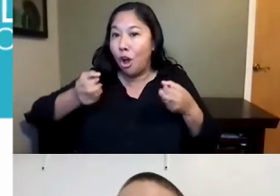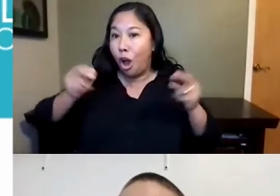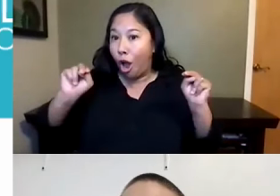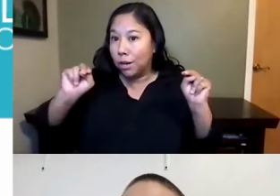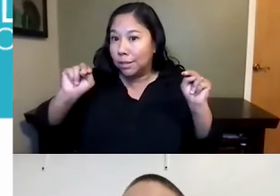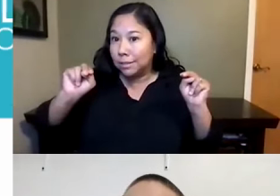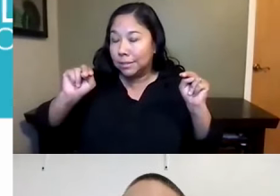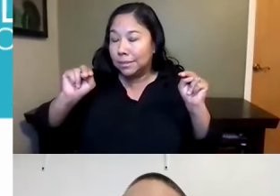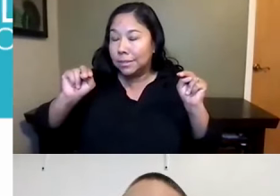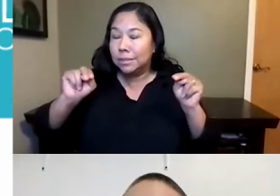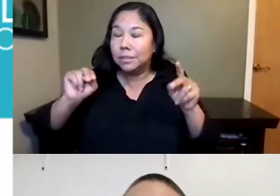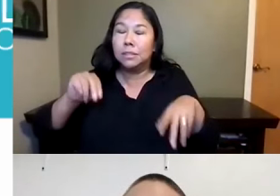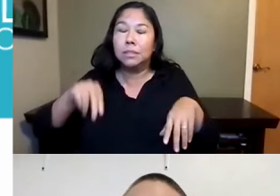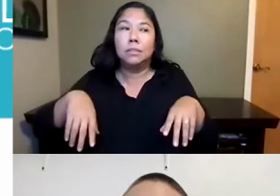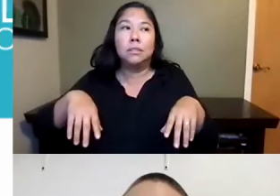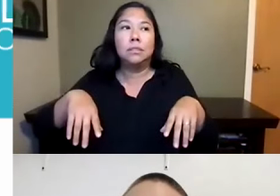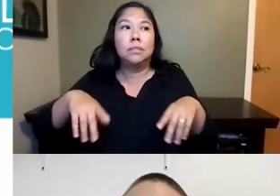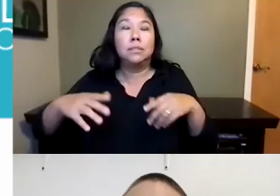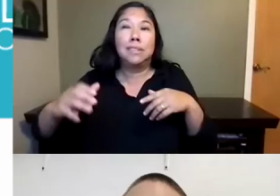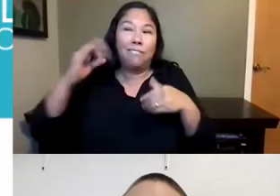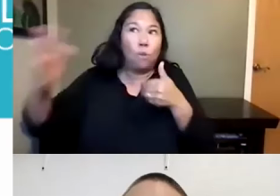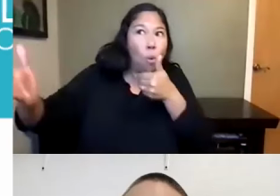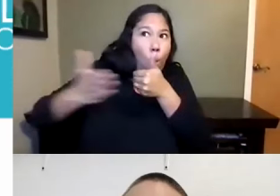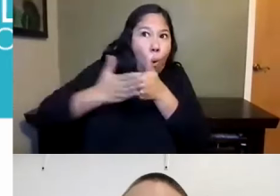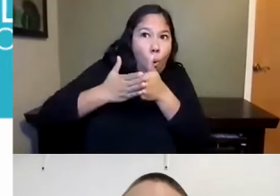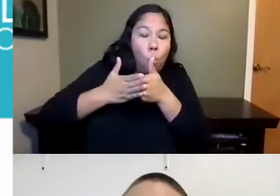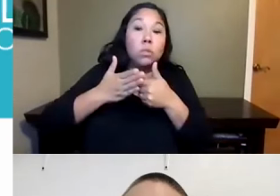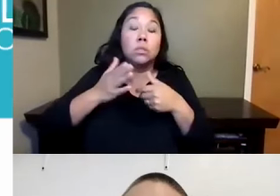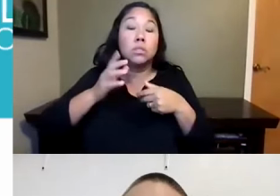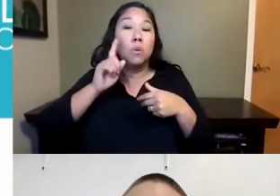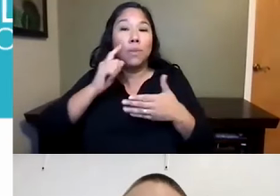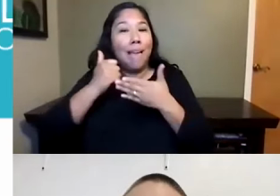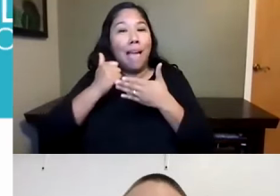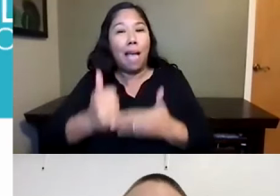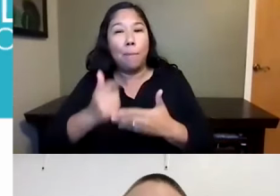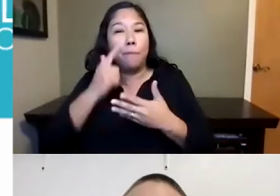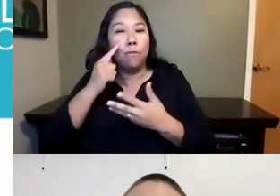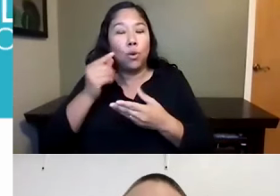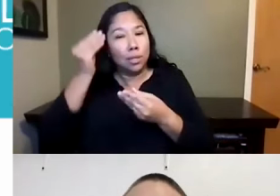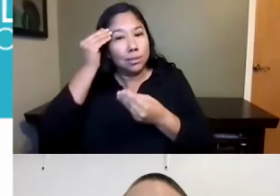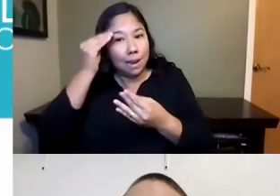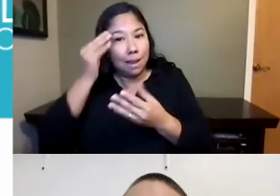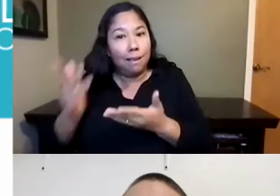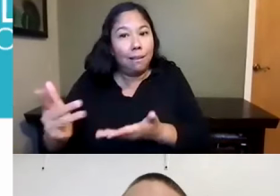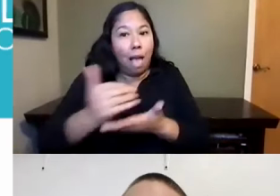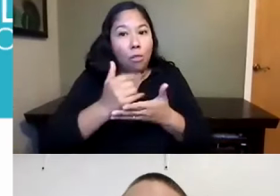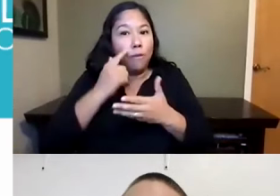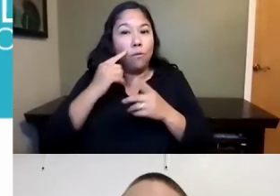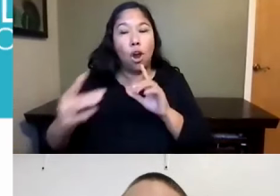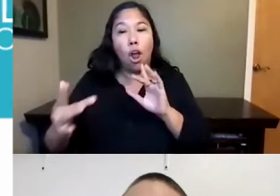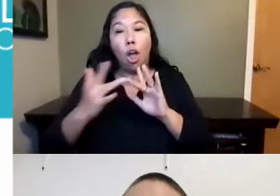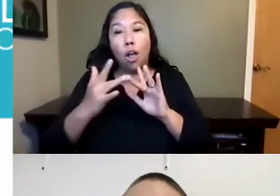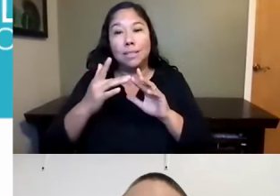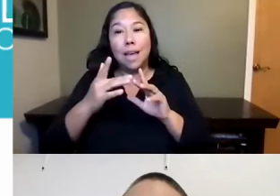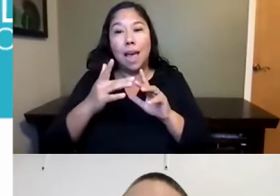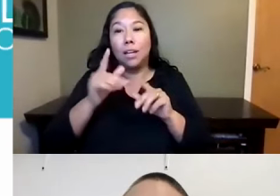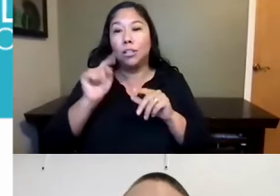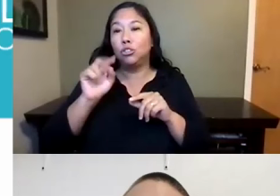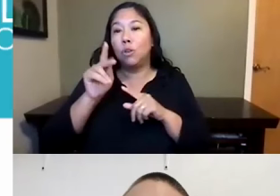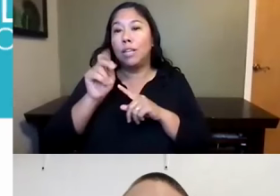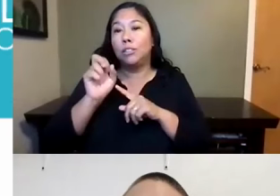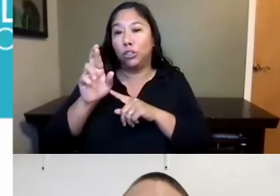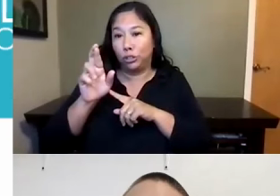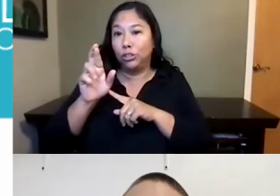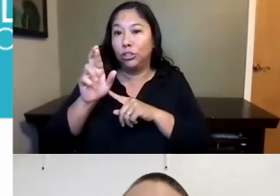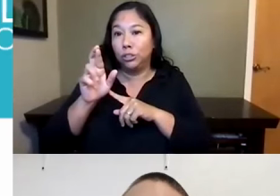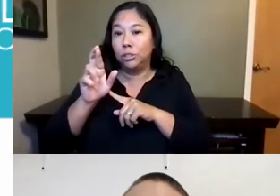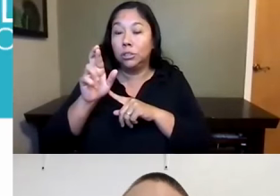to help with data gathering for contact tracers to notify people who may have been exposed.